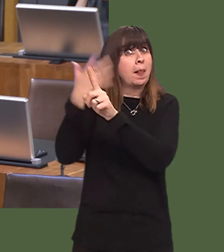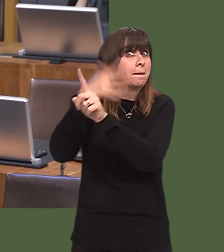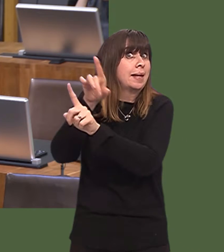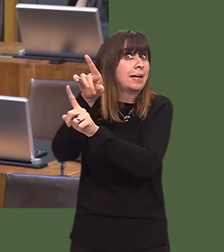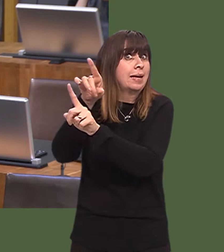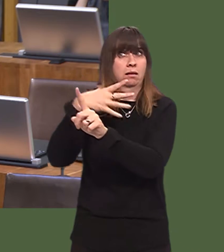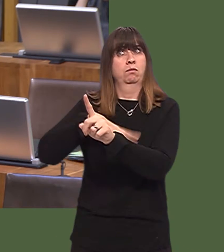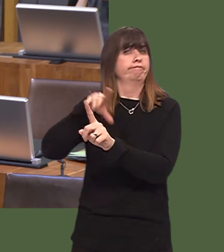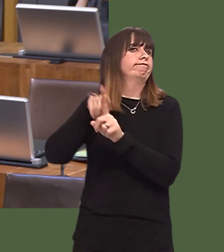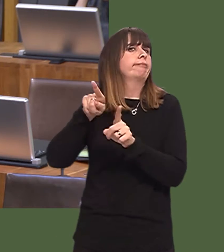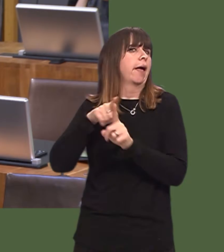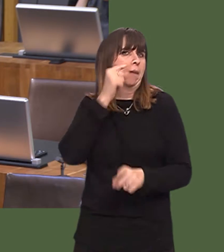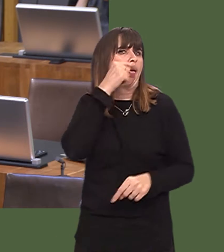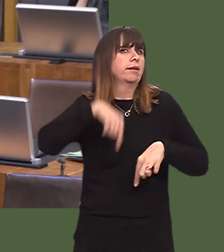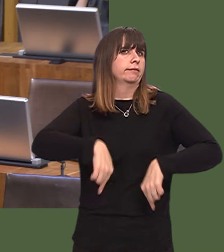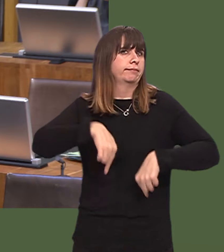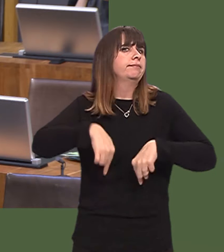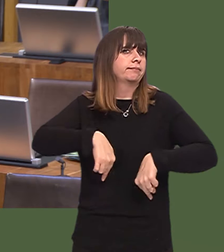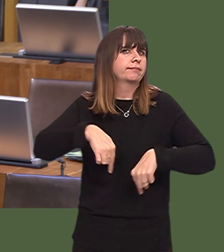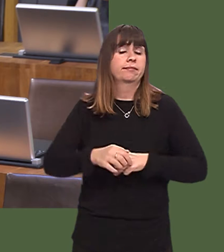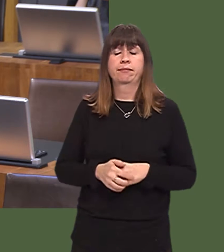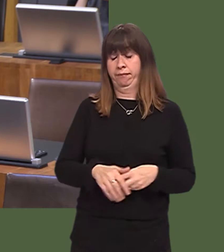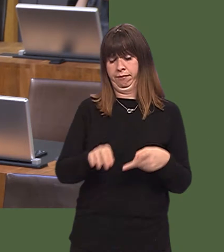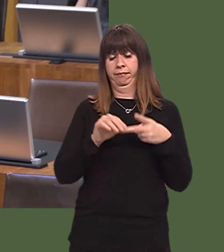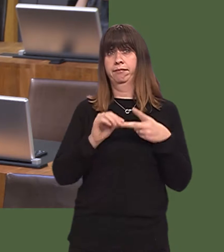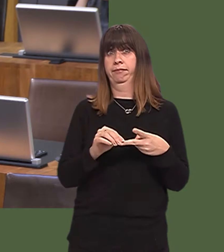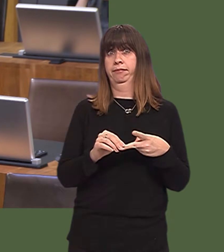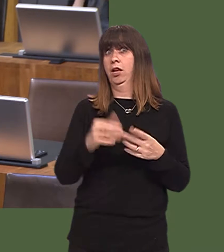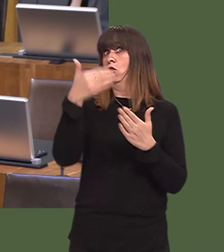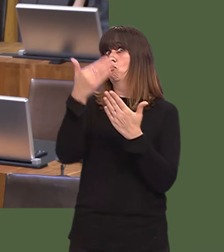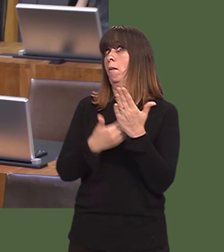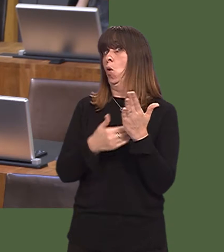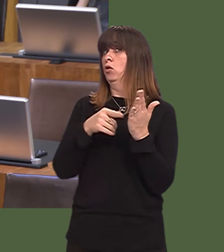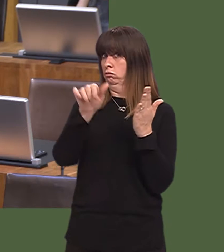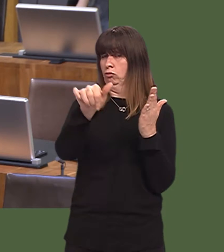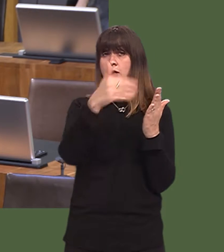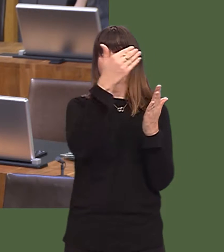Scotland has done itóthereís no reason why we should not be able to do it. Carwyn Jones: Secondly, the report makes the pointówhich is correct, because we saw it